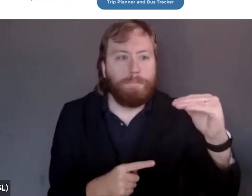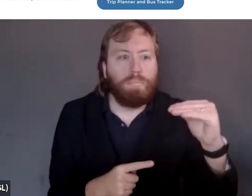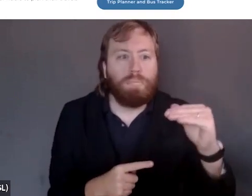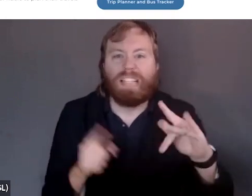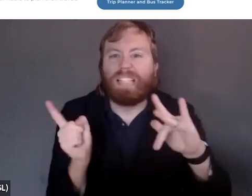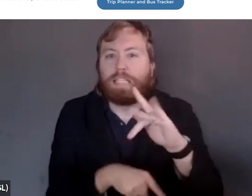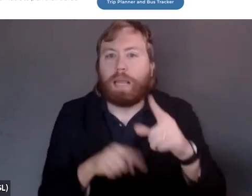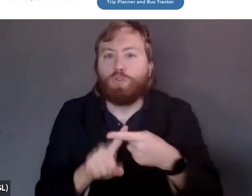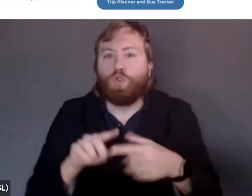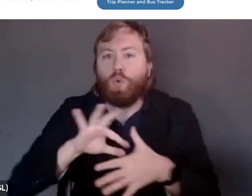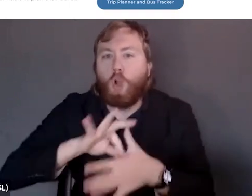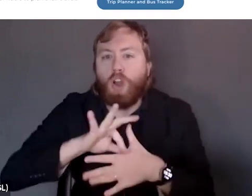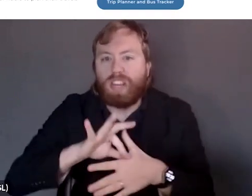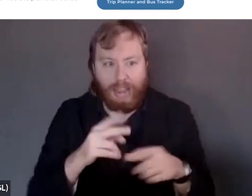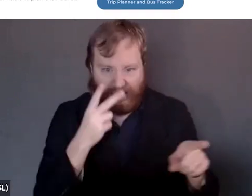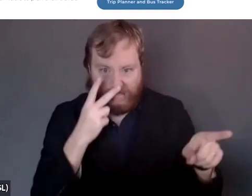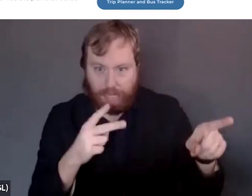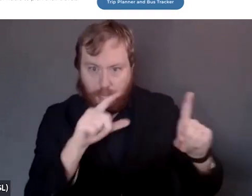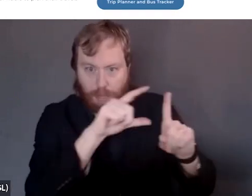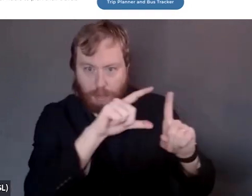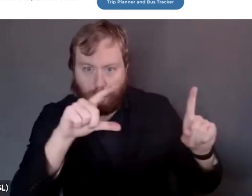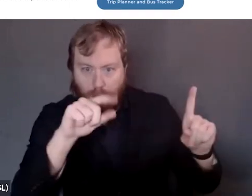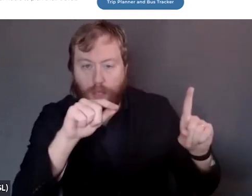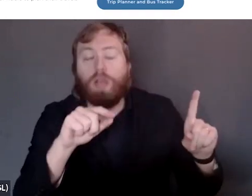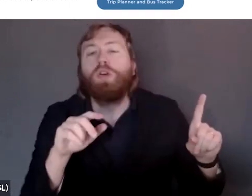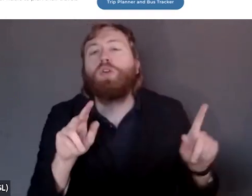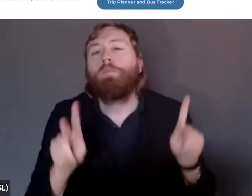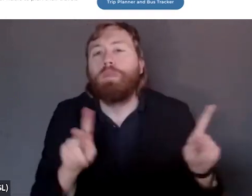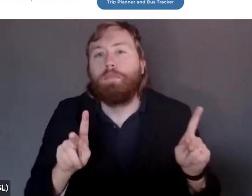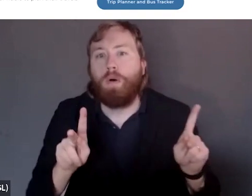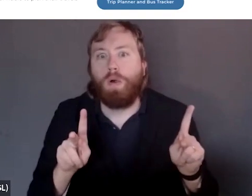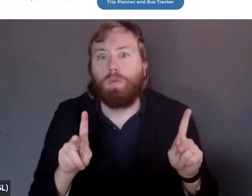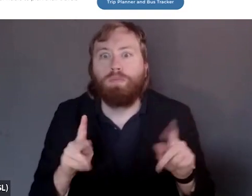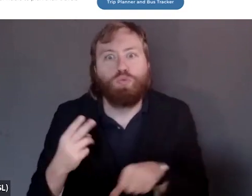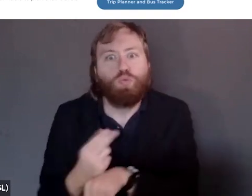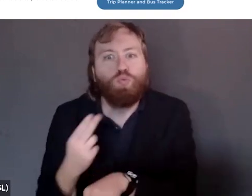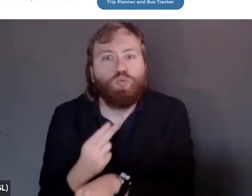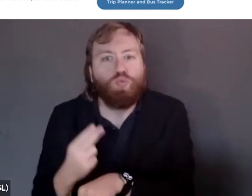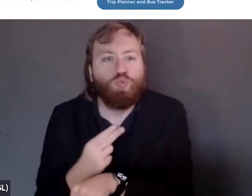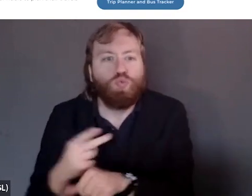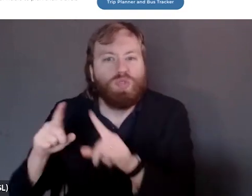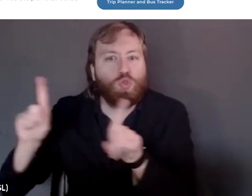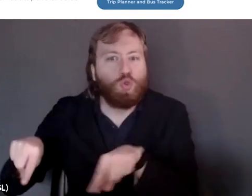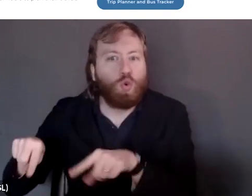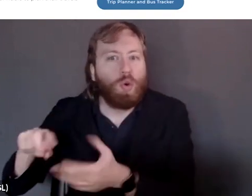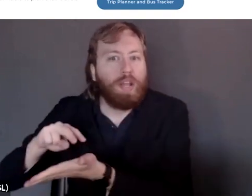If they choose to, they can skip the repeated content on the page, in this case, the navigation, and get right to the content.